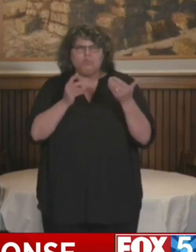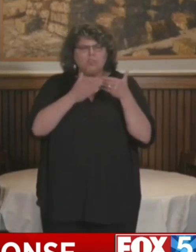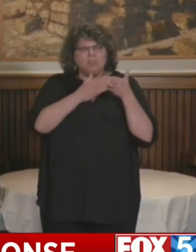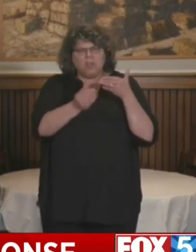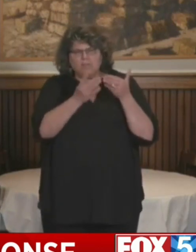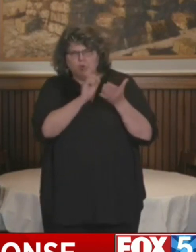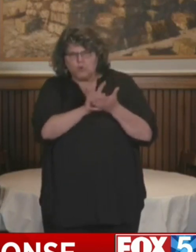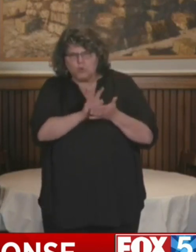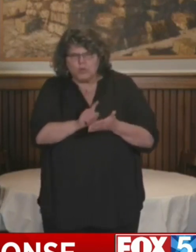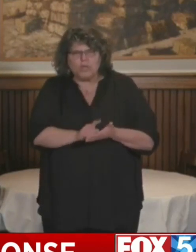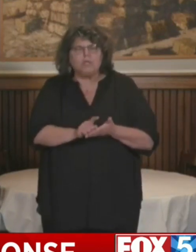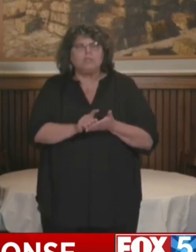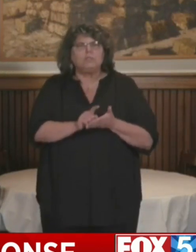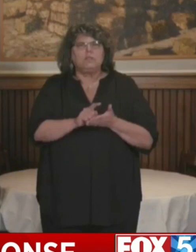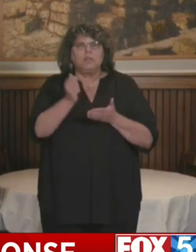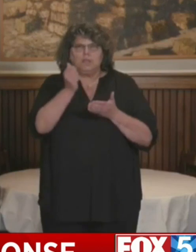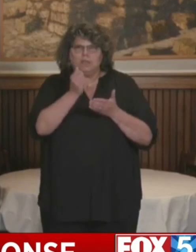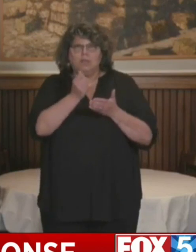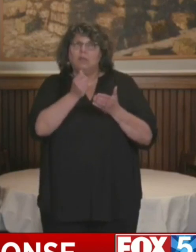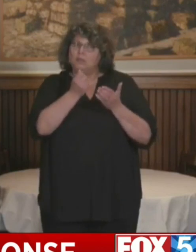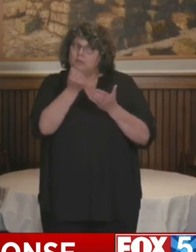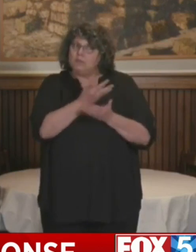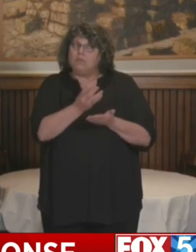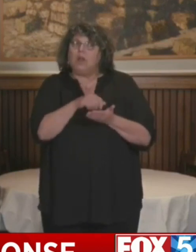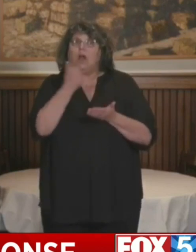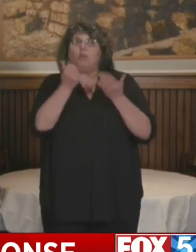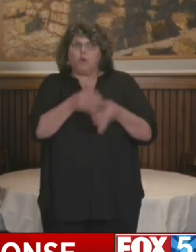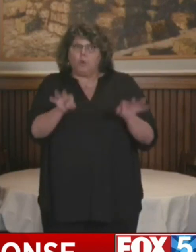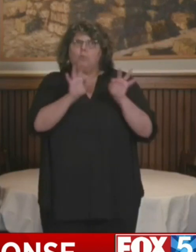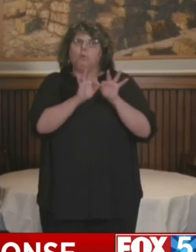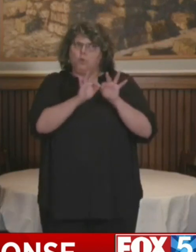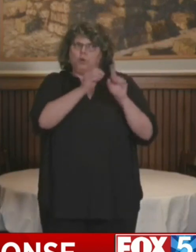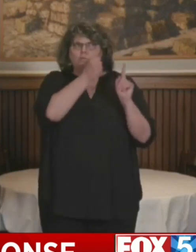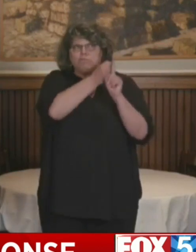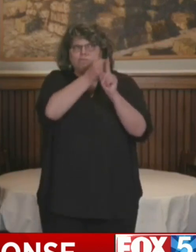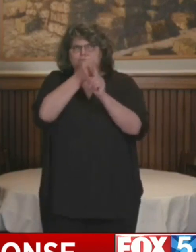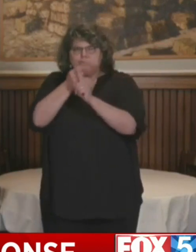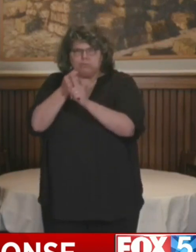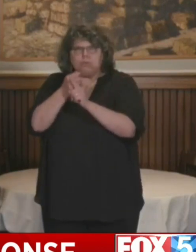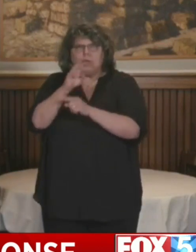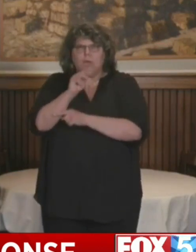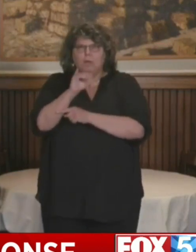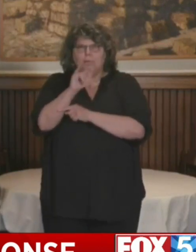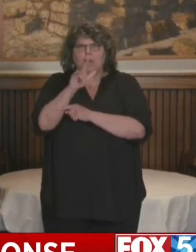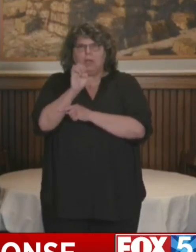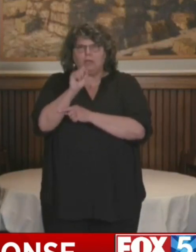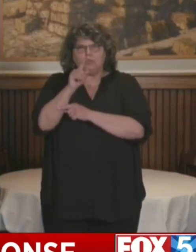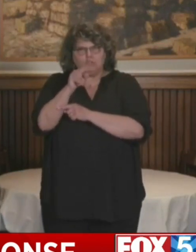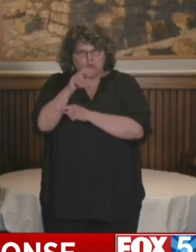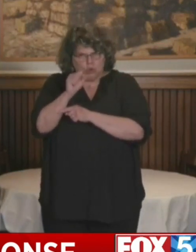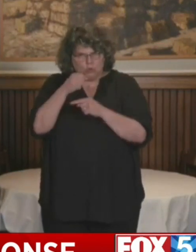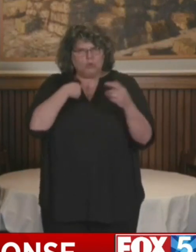2. IN THE STATE. AND I SHOULD JUST THAT WE ARE ALSO FORWARD